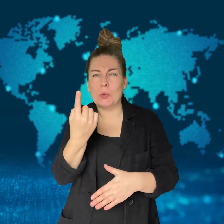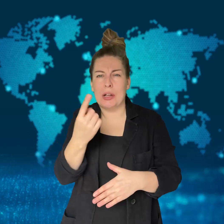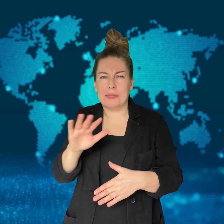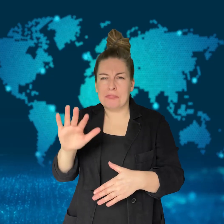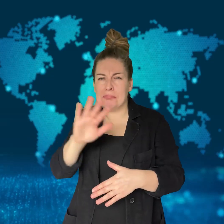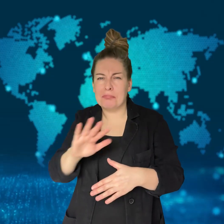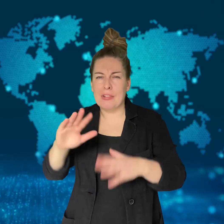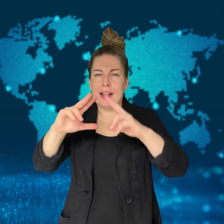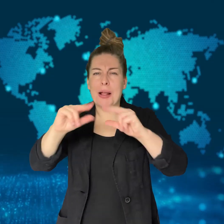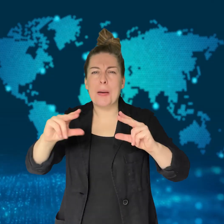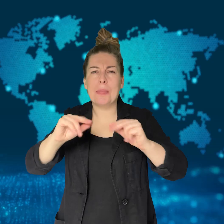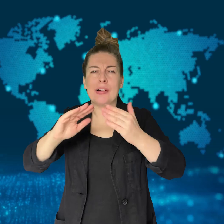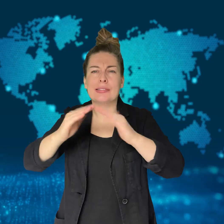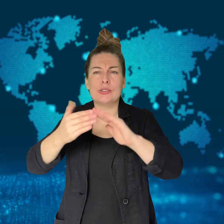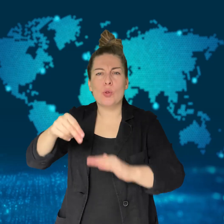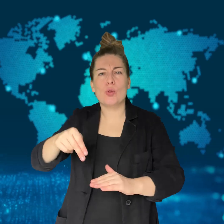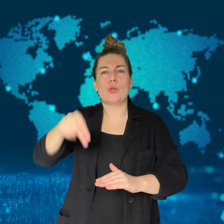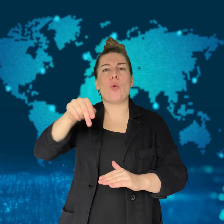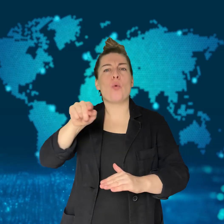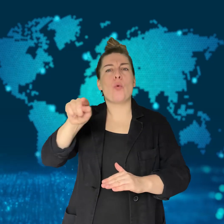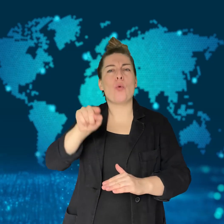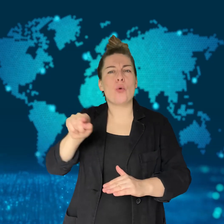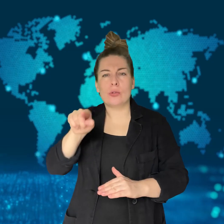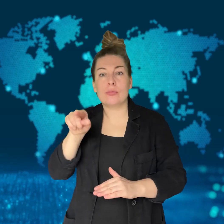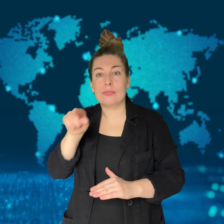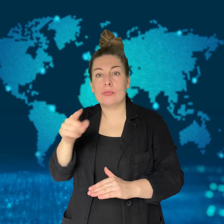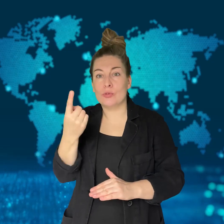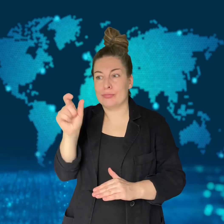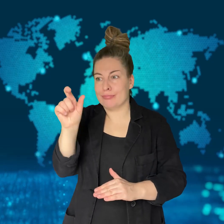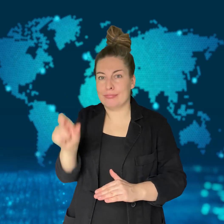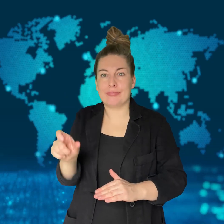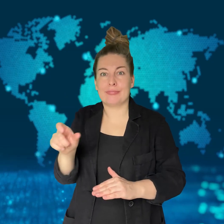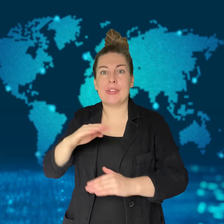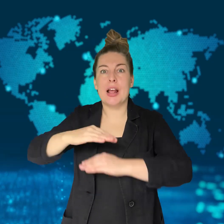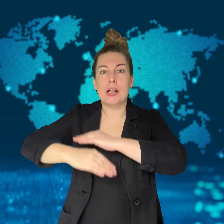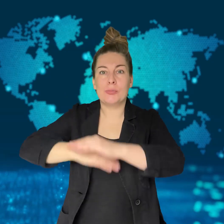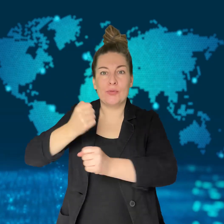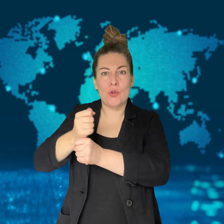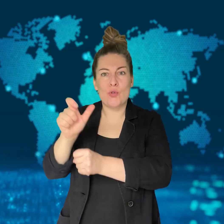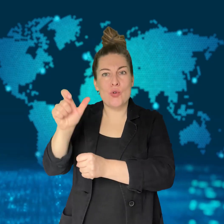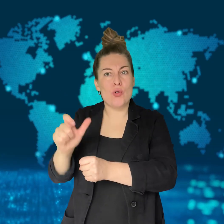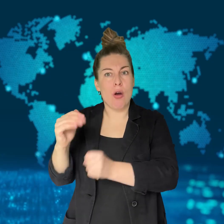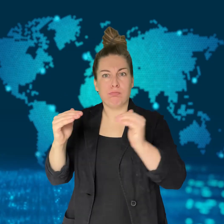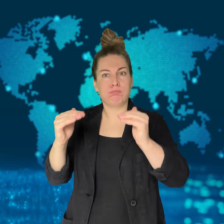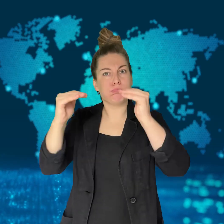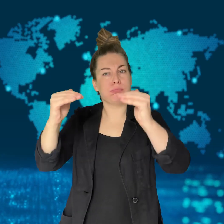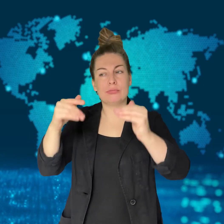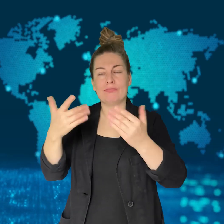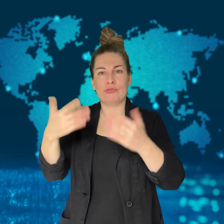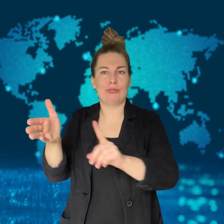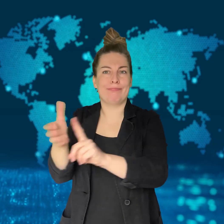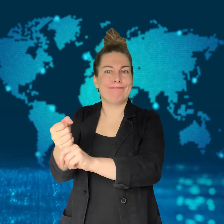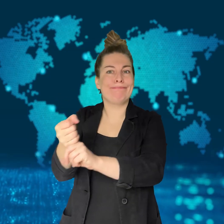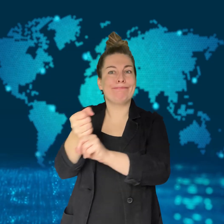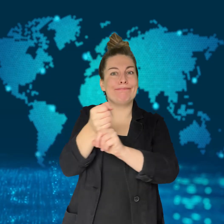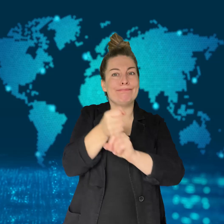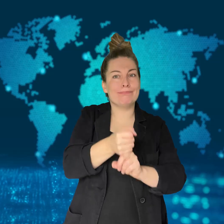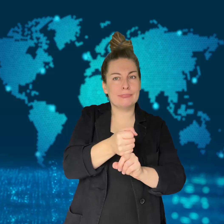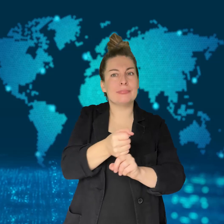that Israel captured a senior Hezbollah operative in a town in northern Lebanon.